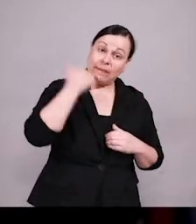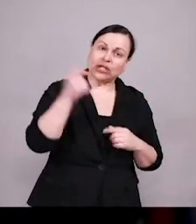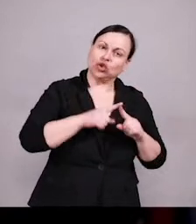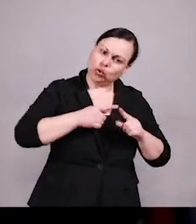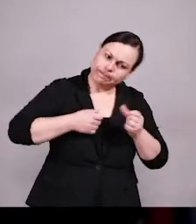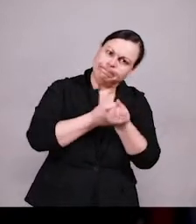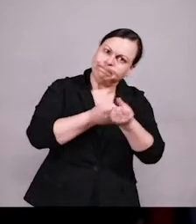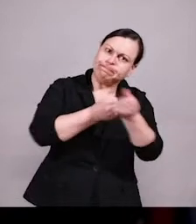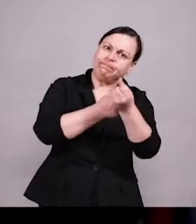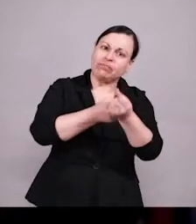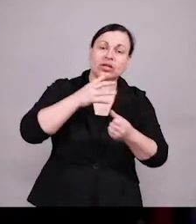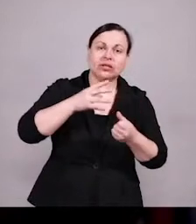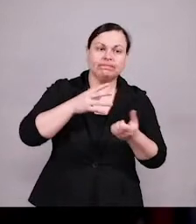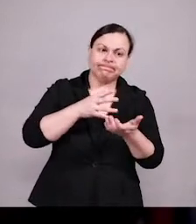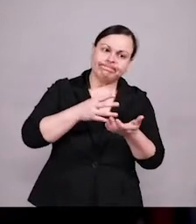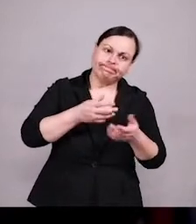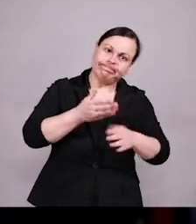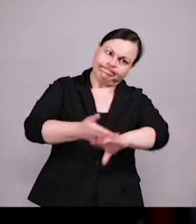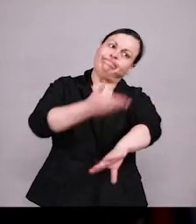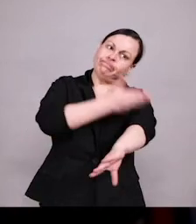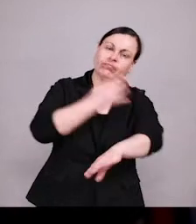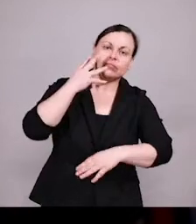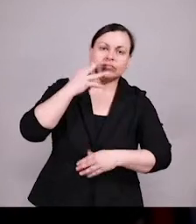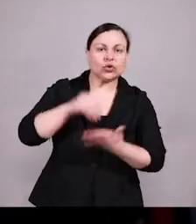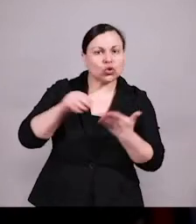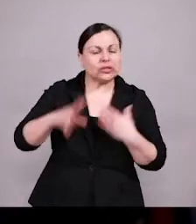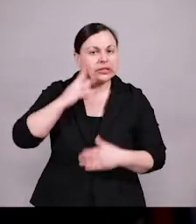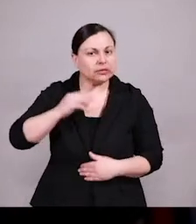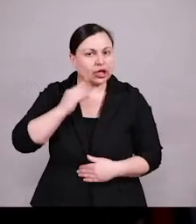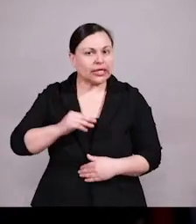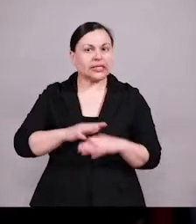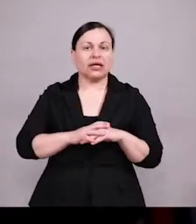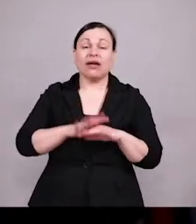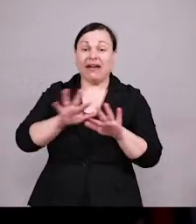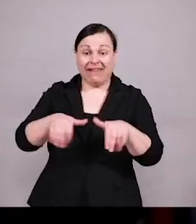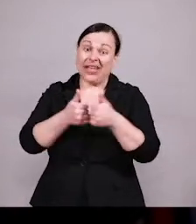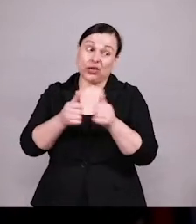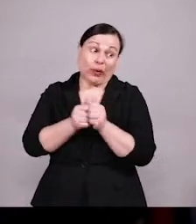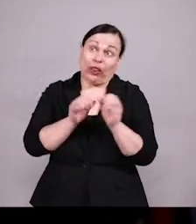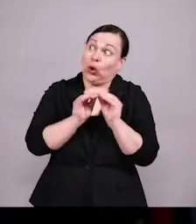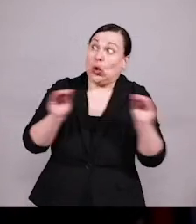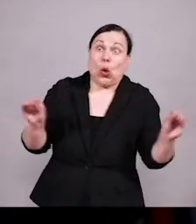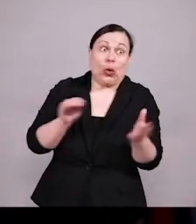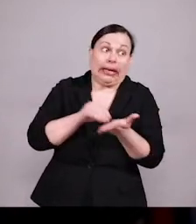to bolster the student experience and faced with the challenges of no in-person events,